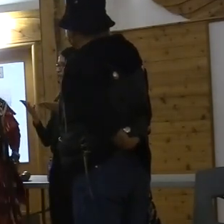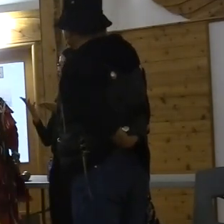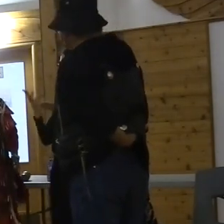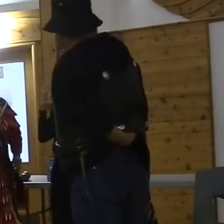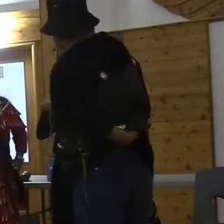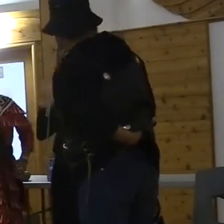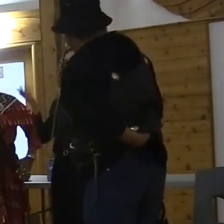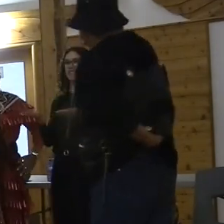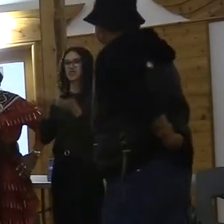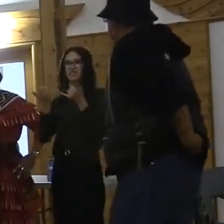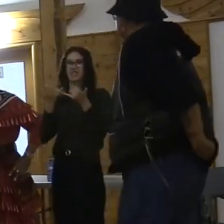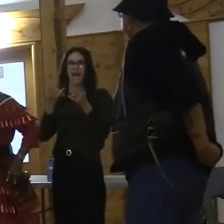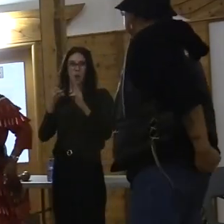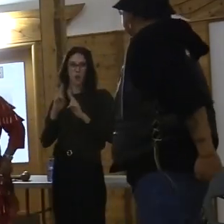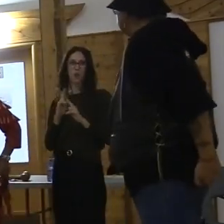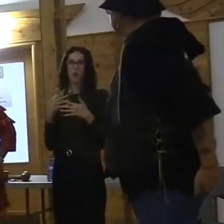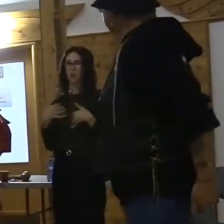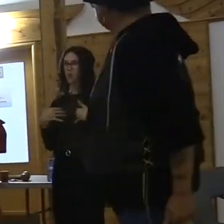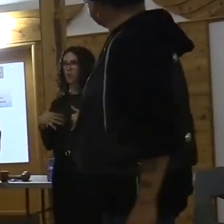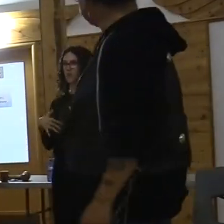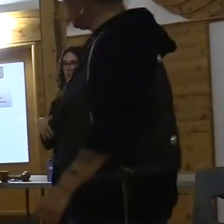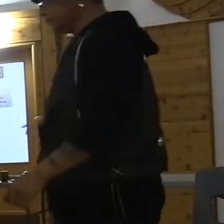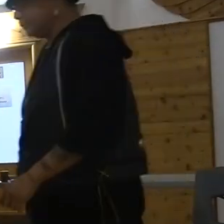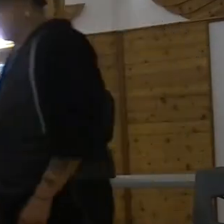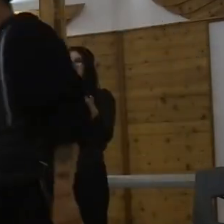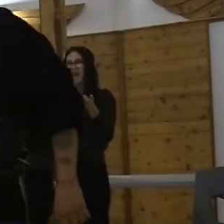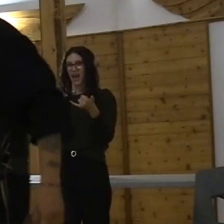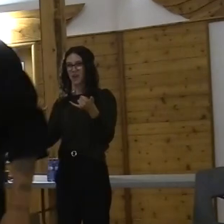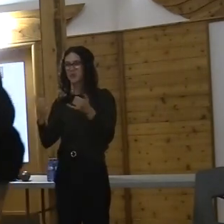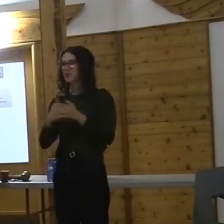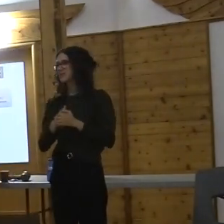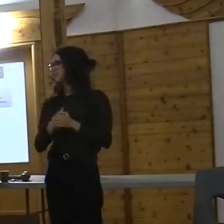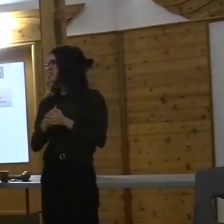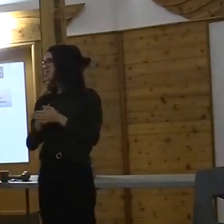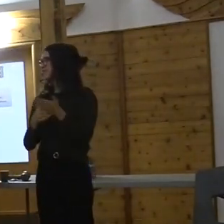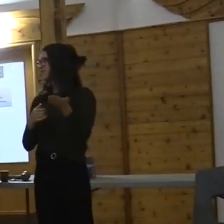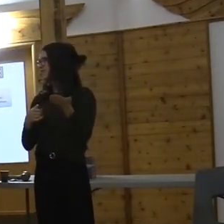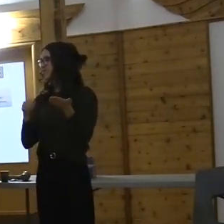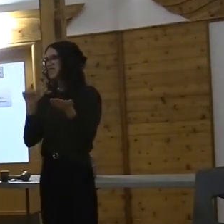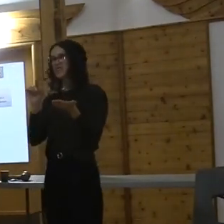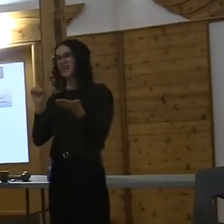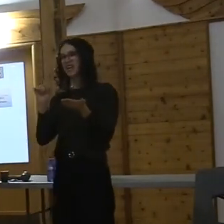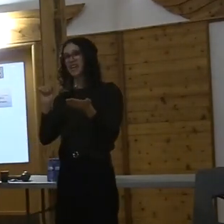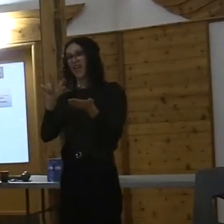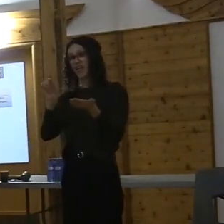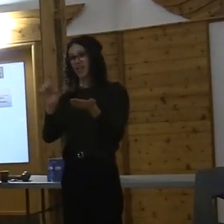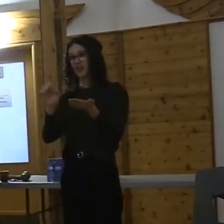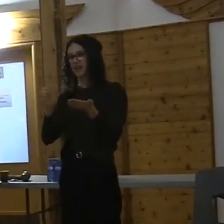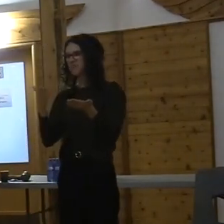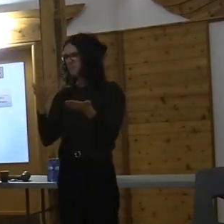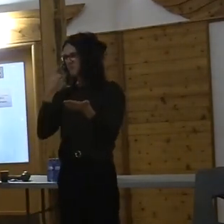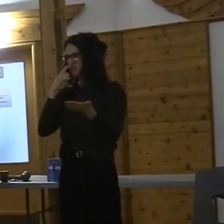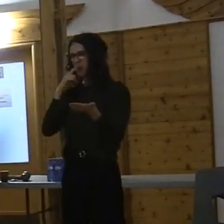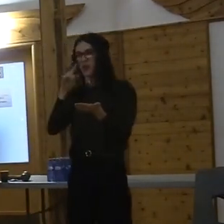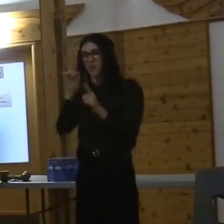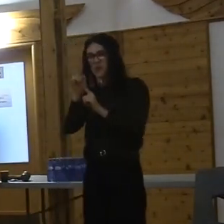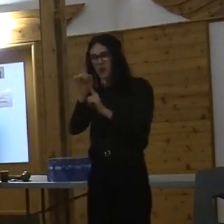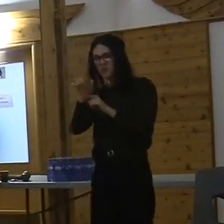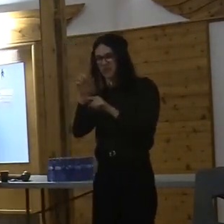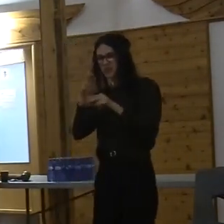that they're sharing and so Gail Gail, can I just have you for a second we just want to pass you some